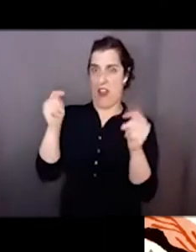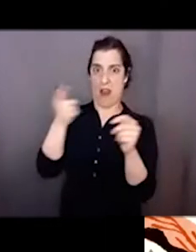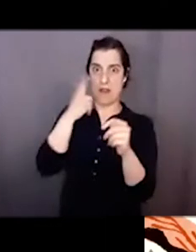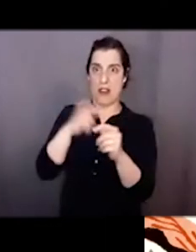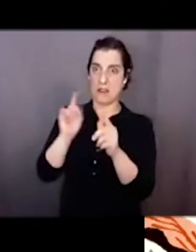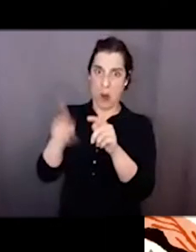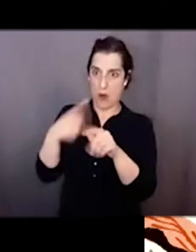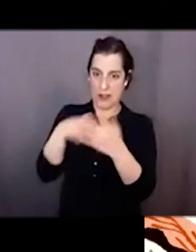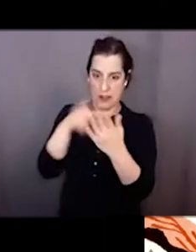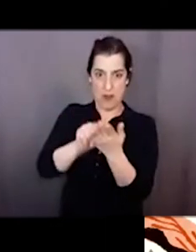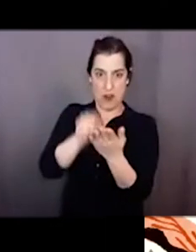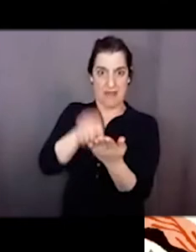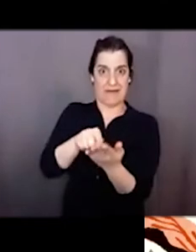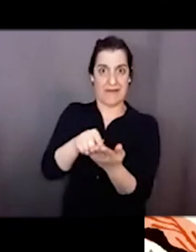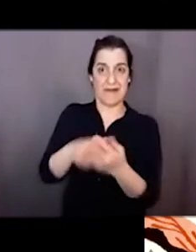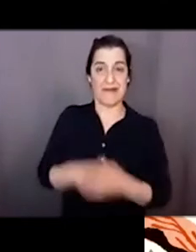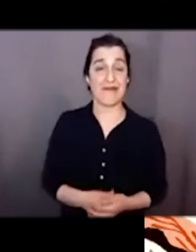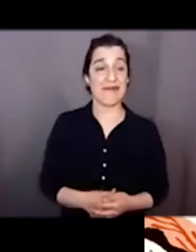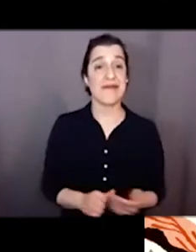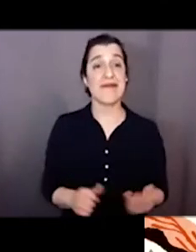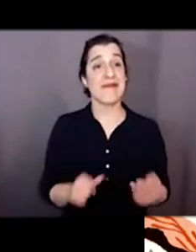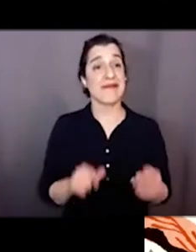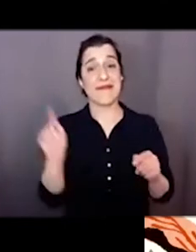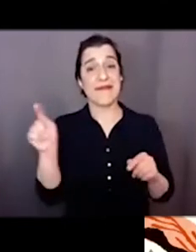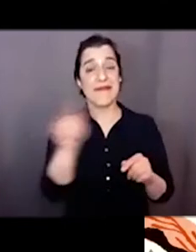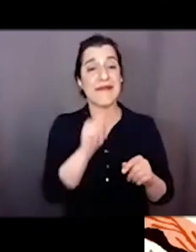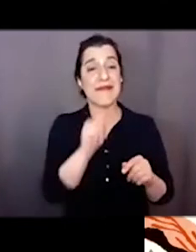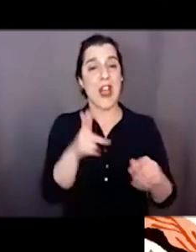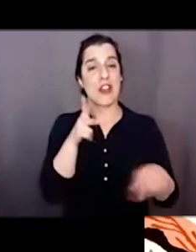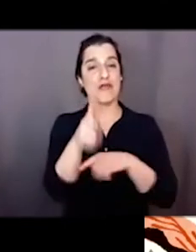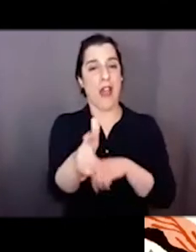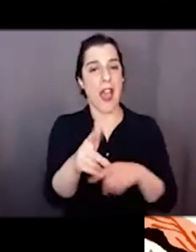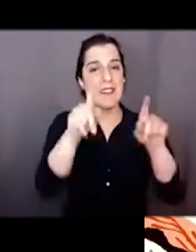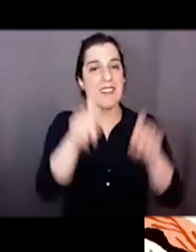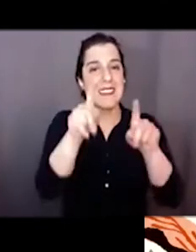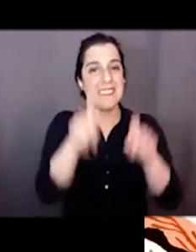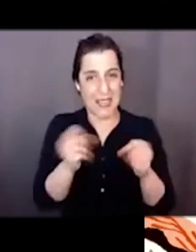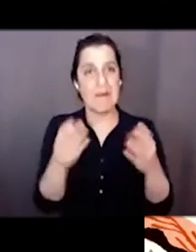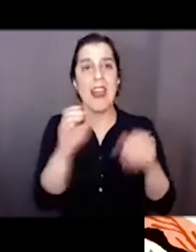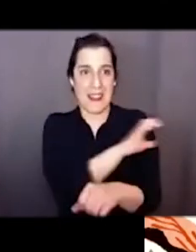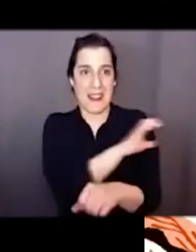around the country. We hear more and more about drive through testing. Many clinics across the country are driving only.